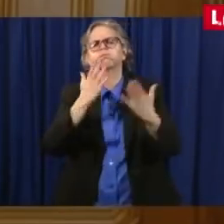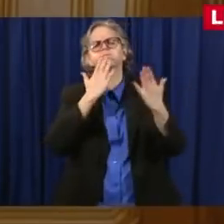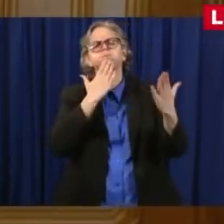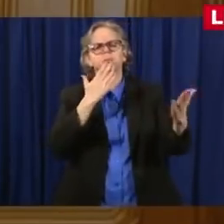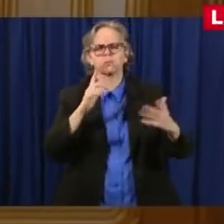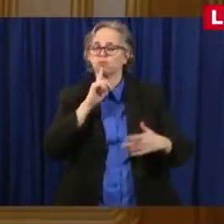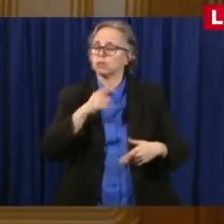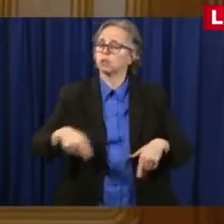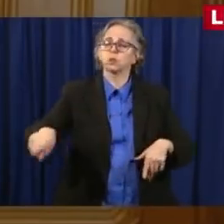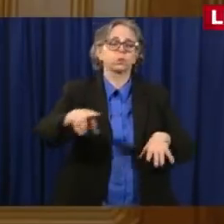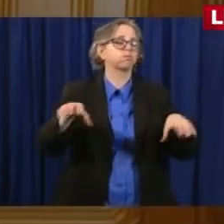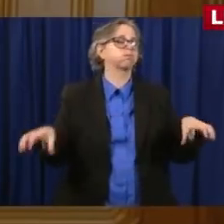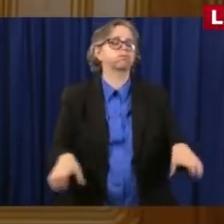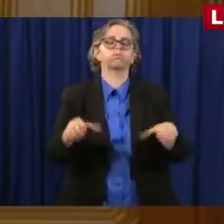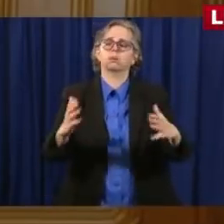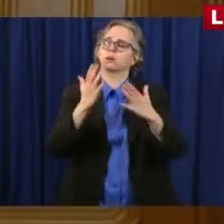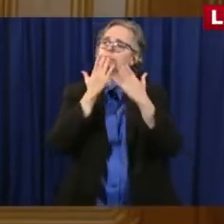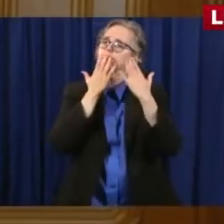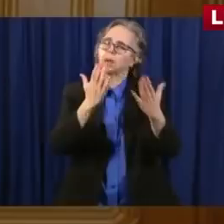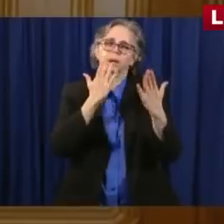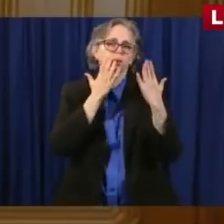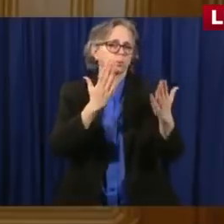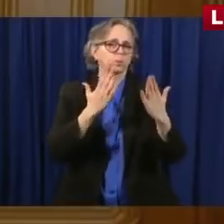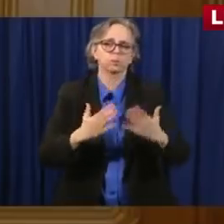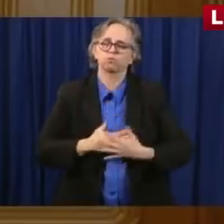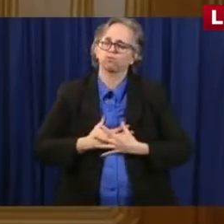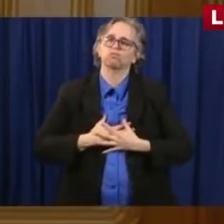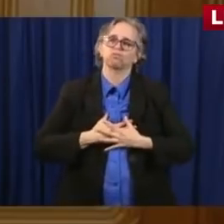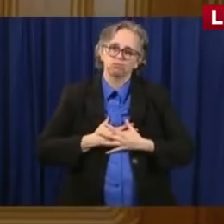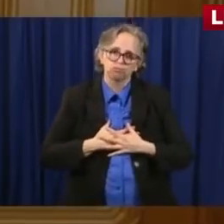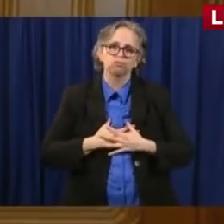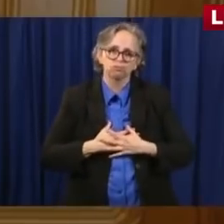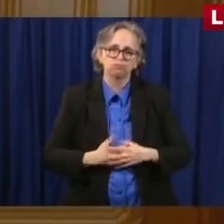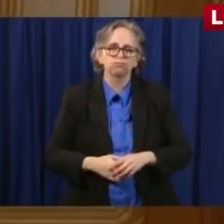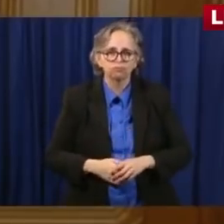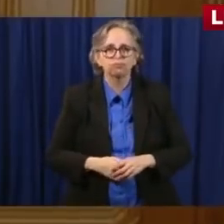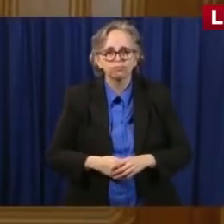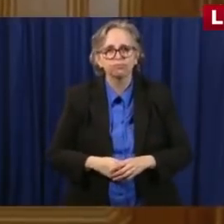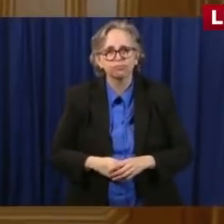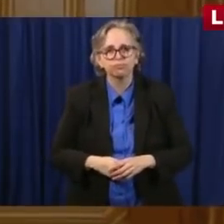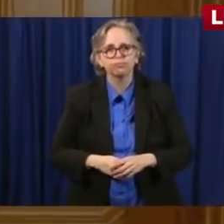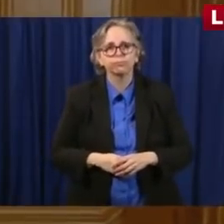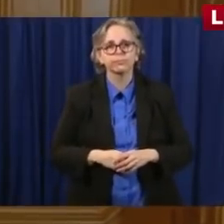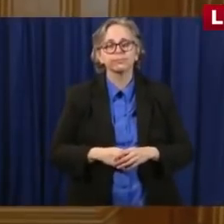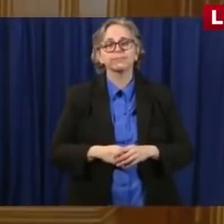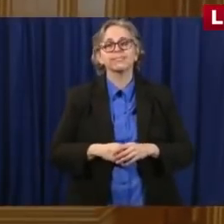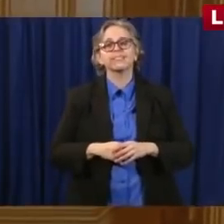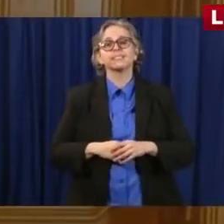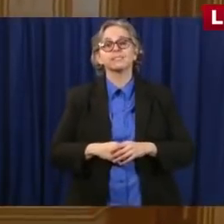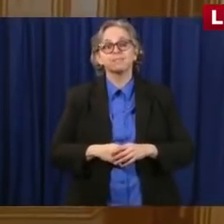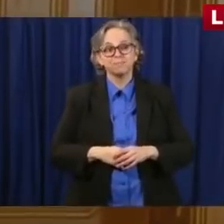ACROSS THE STATE. WE ARE GRATEFUL FOR ALL THAT THEY ARE DOING.